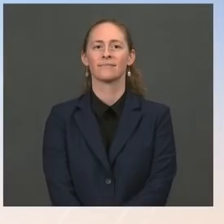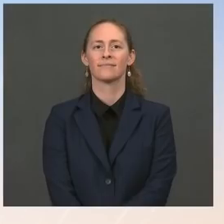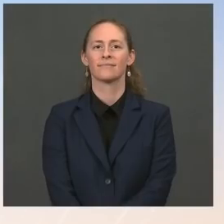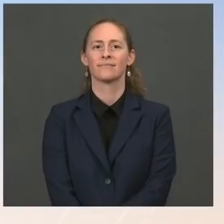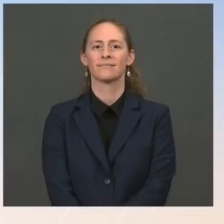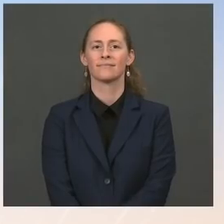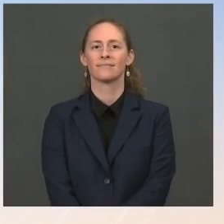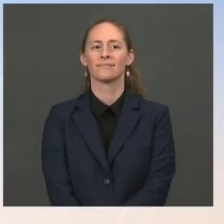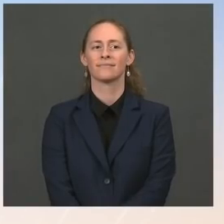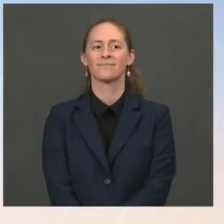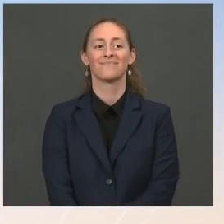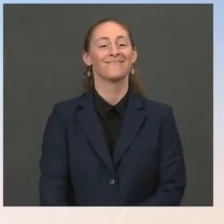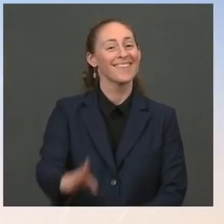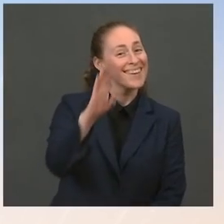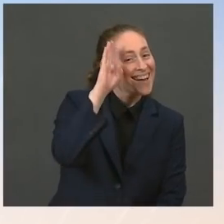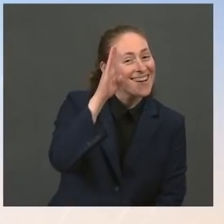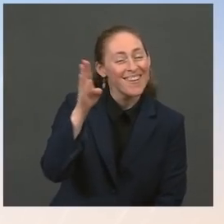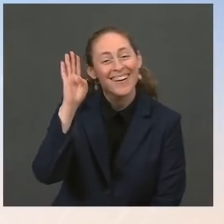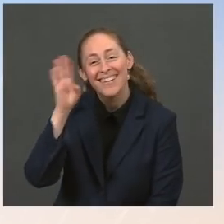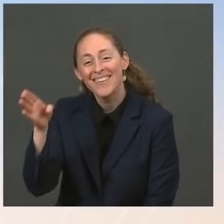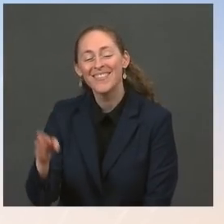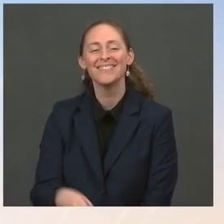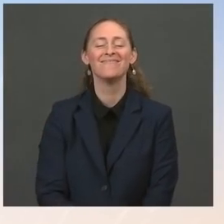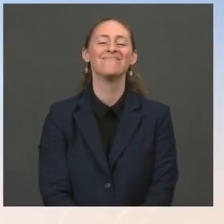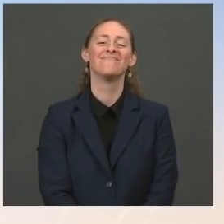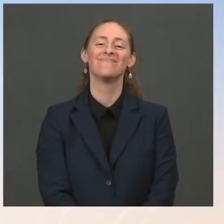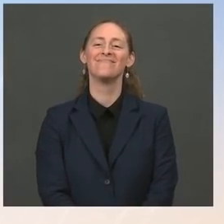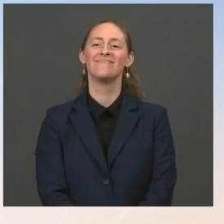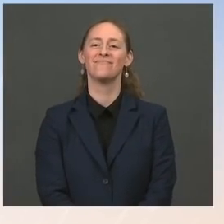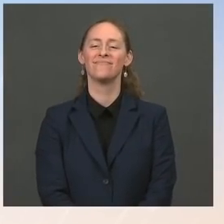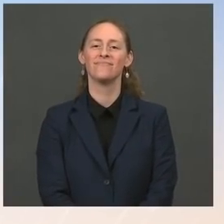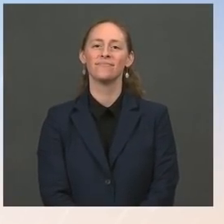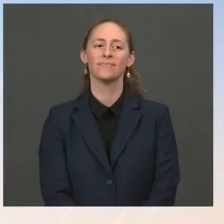Ms. Psaki: Hi, everyone. Okay -- The Press: Or maybe not.